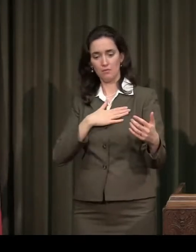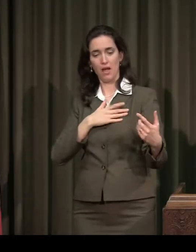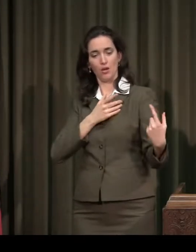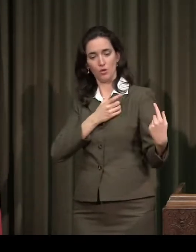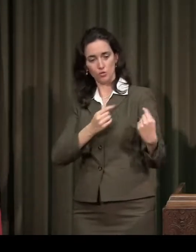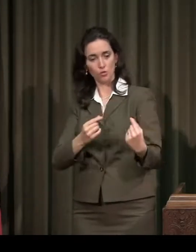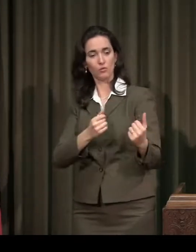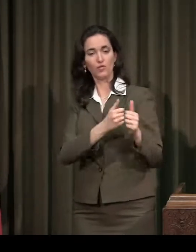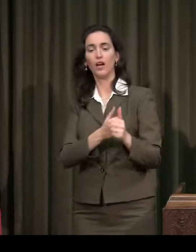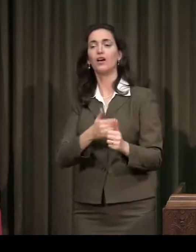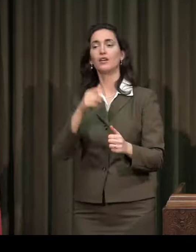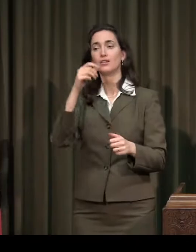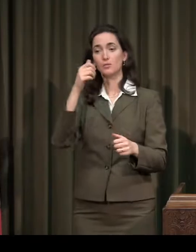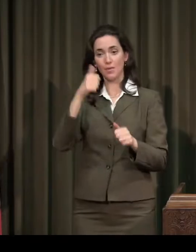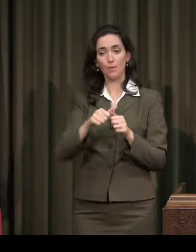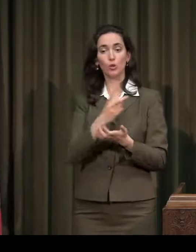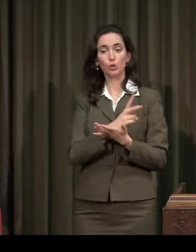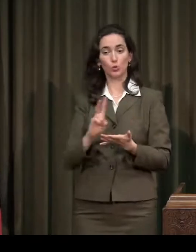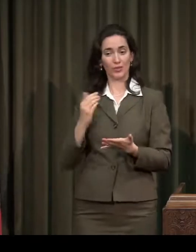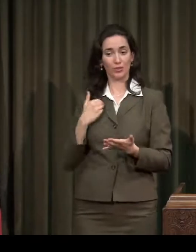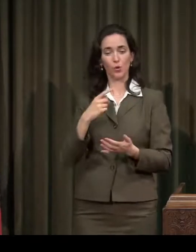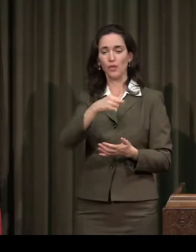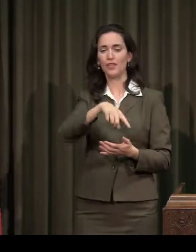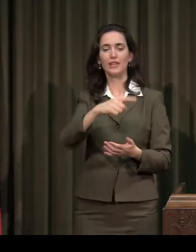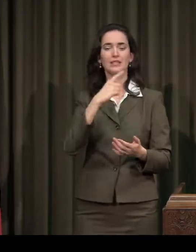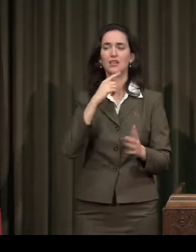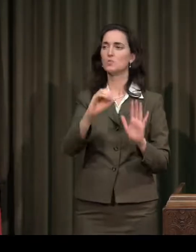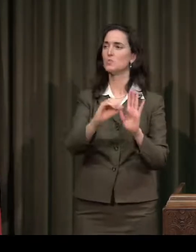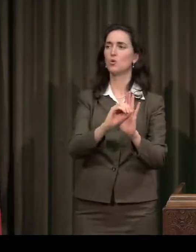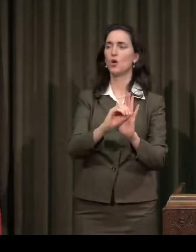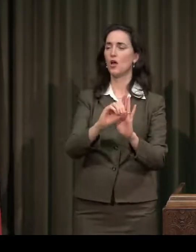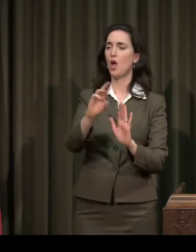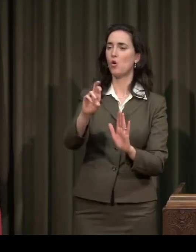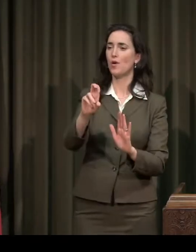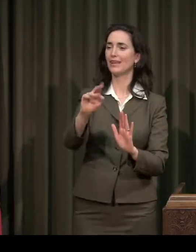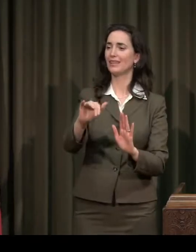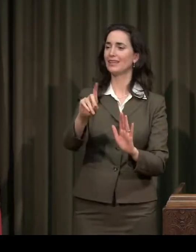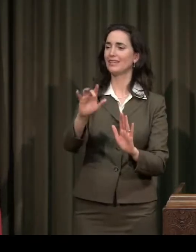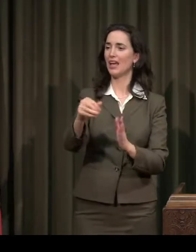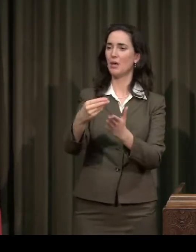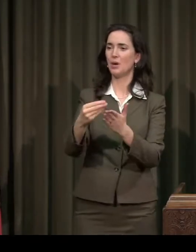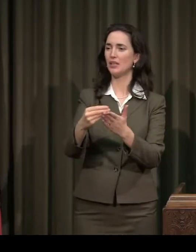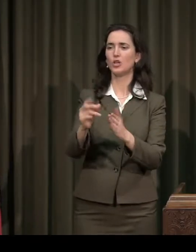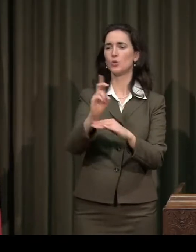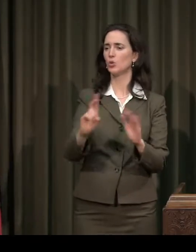were going to use 0 rainy day on monday i'm sorry on Tuesday wanted to use 50